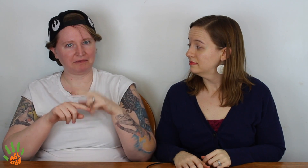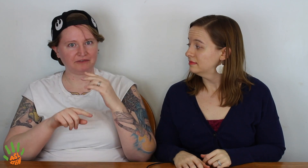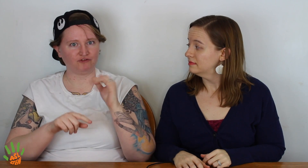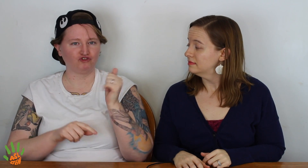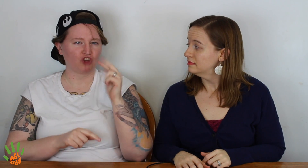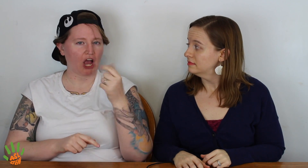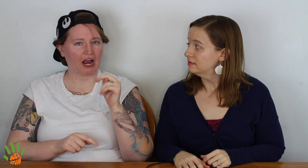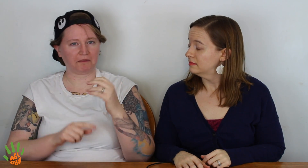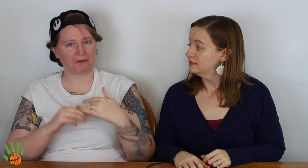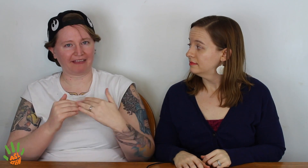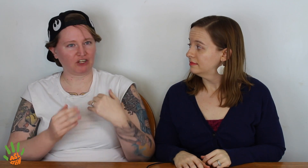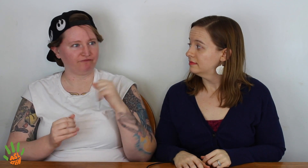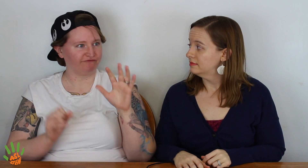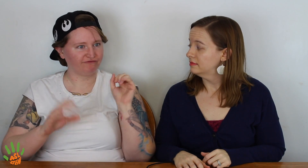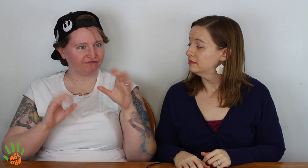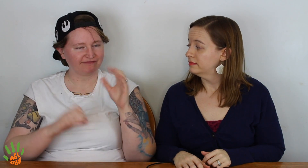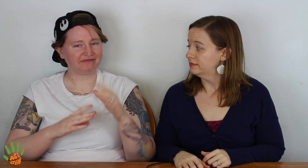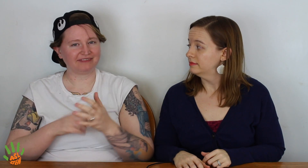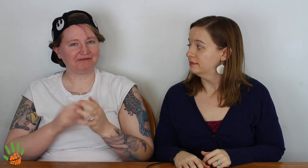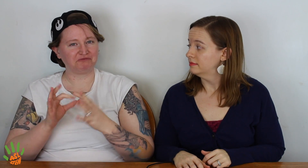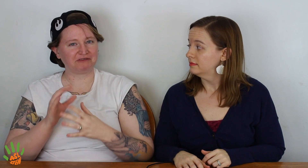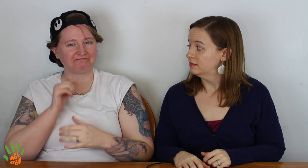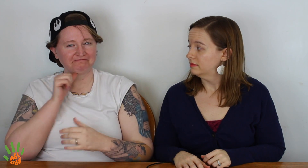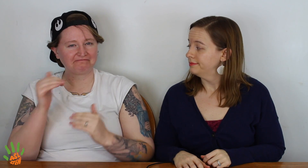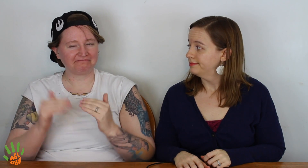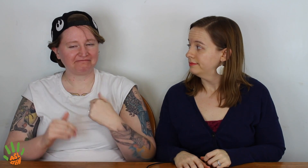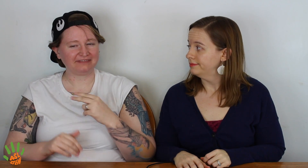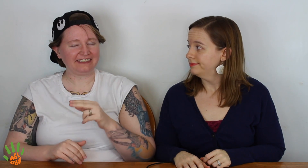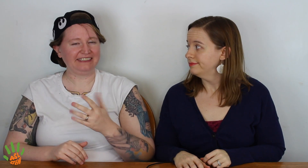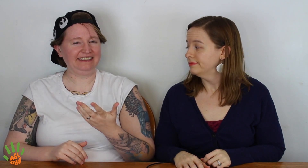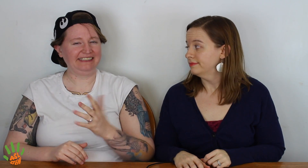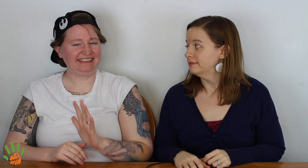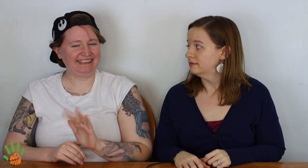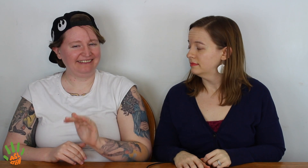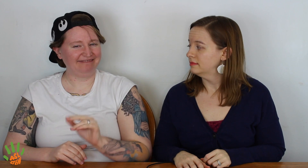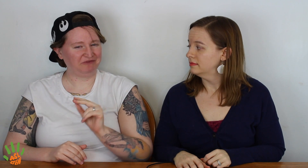and we have a type of jargon, specialized words. So that means sometimes the interpreter can't keep up